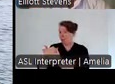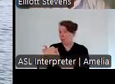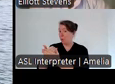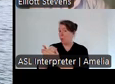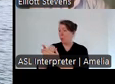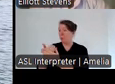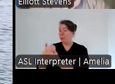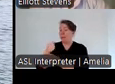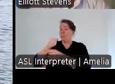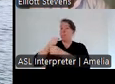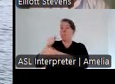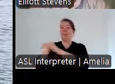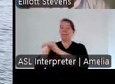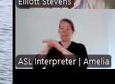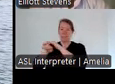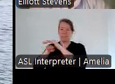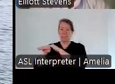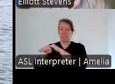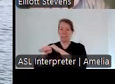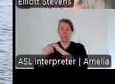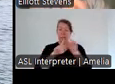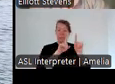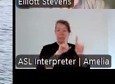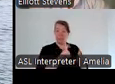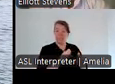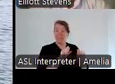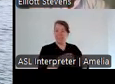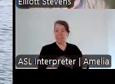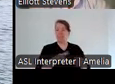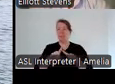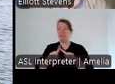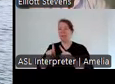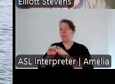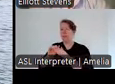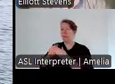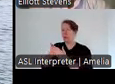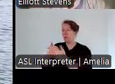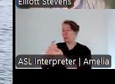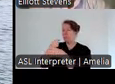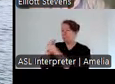or how to put in alt text into maybe a Google site, or how to put captions into their video,